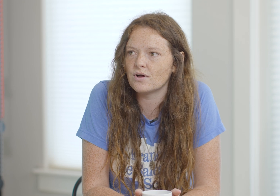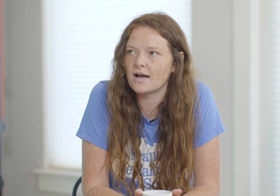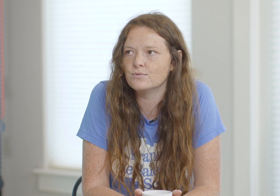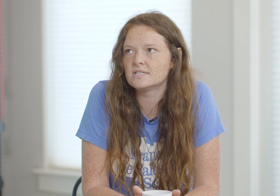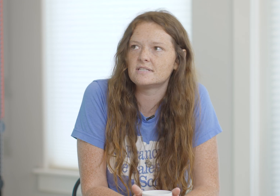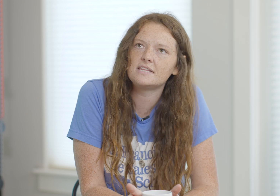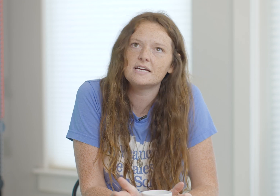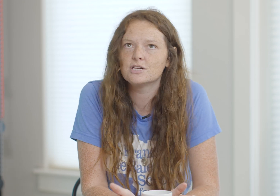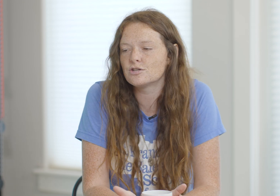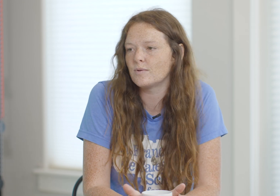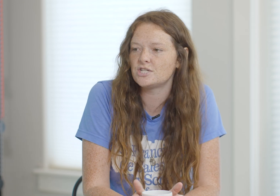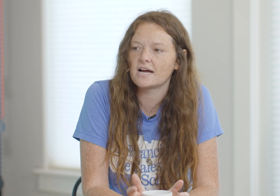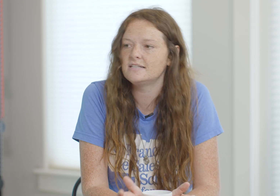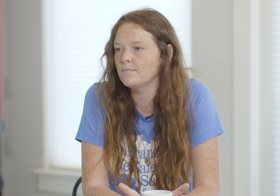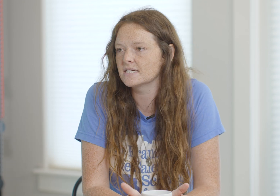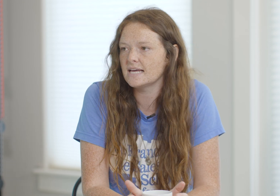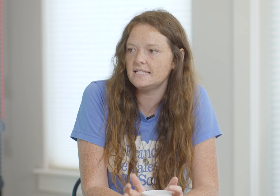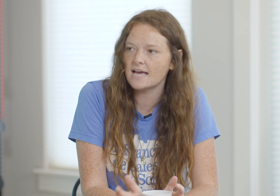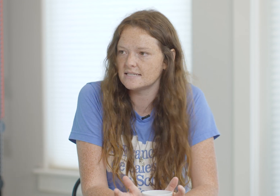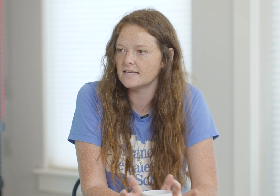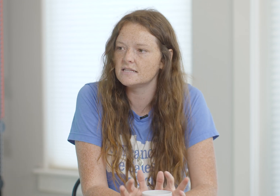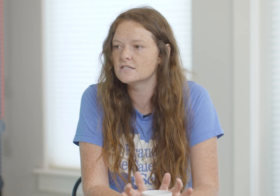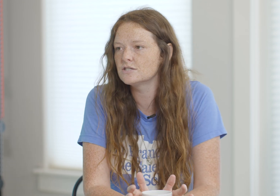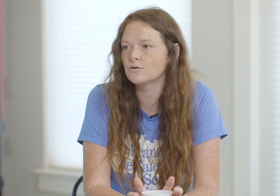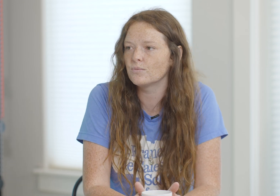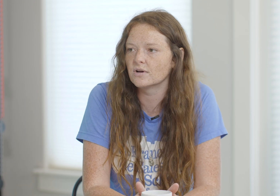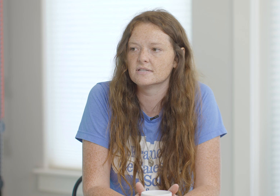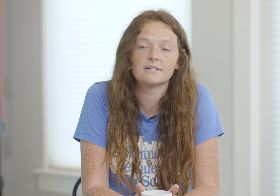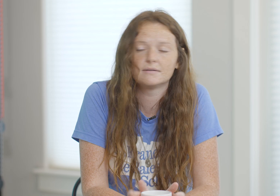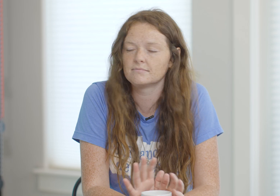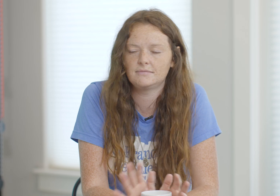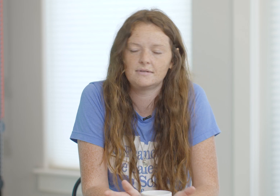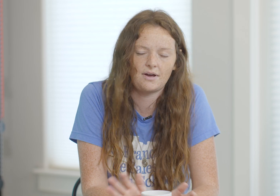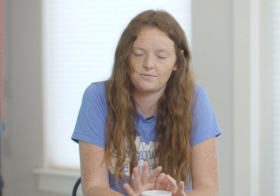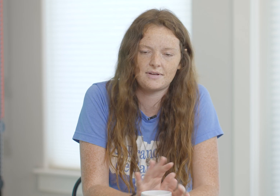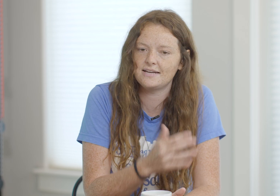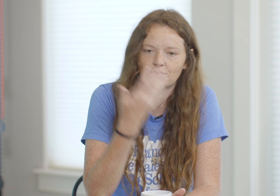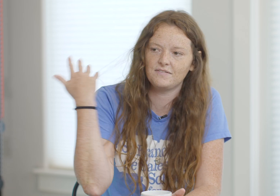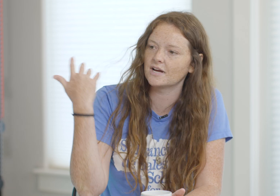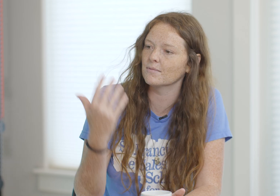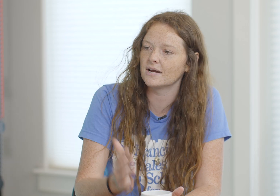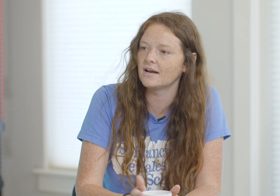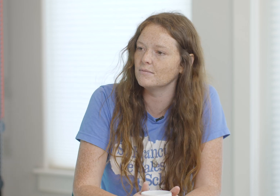I was thinking so much Academics, like, Yes, like this is so important. I don't even care about it anymore.